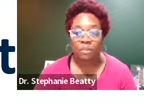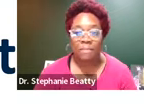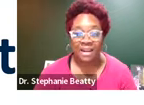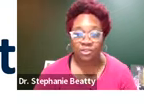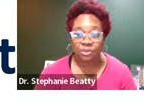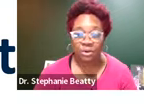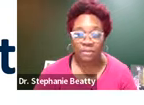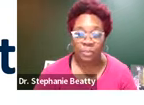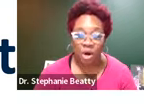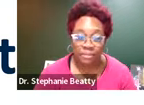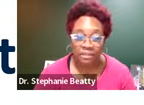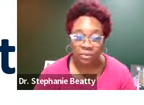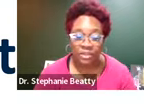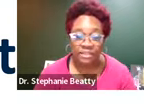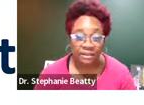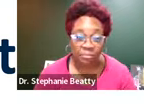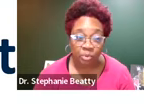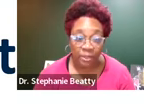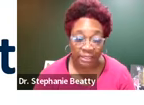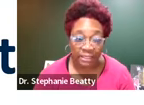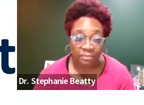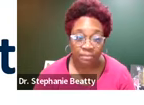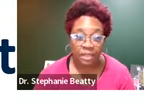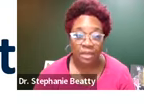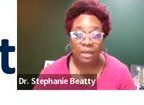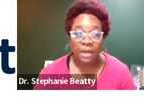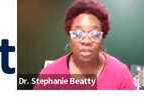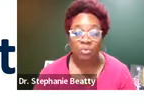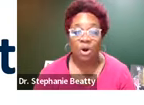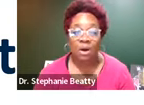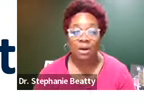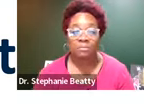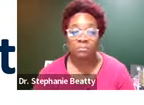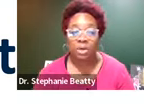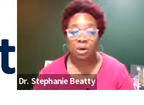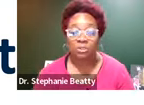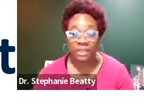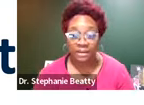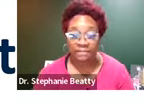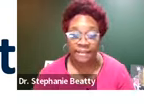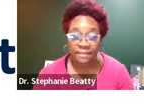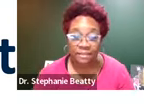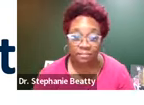or a manager of a department with a Deaf employee and you are hosting an event,